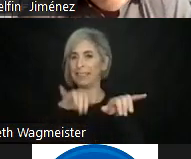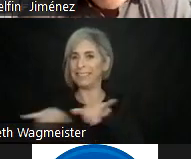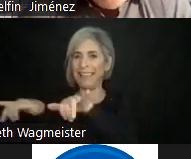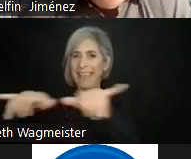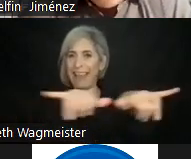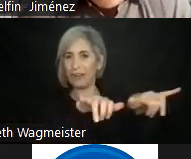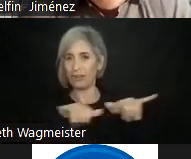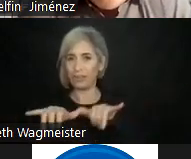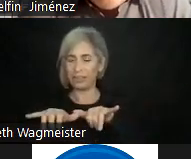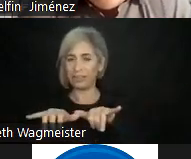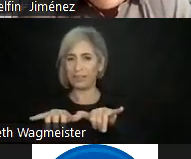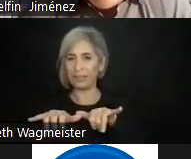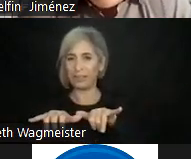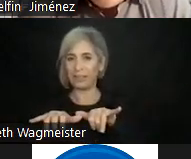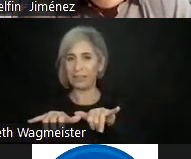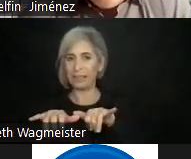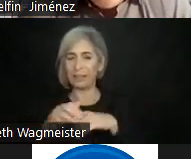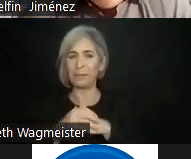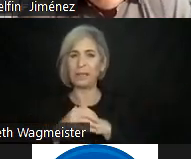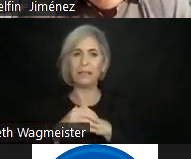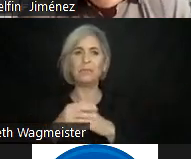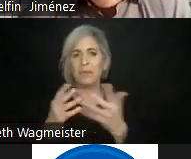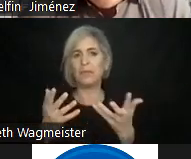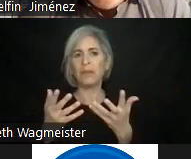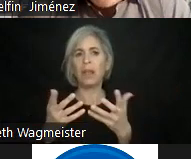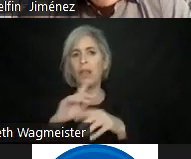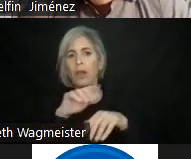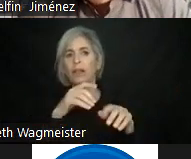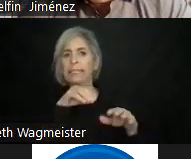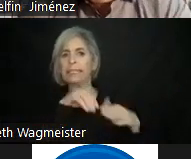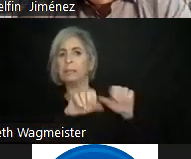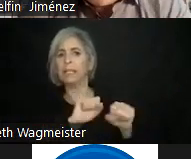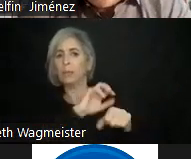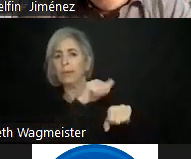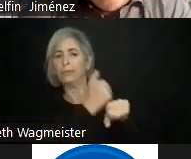Accessibility in the built environment. And we have three case studies.